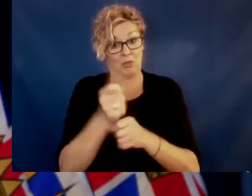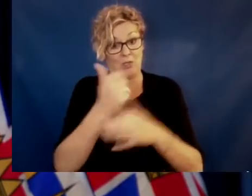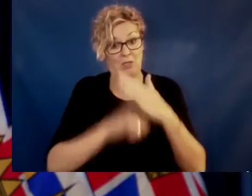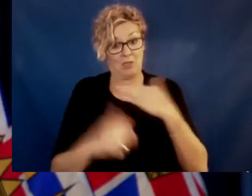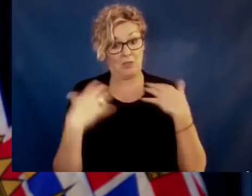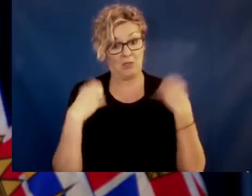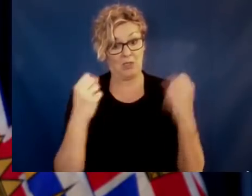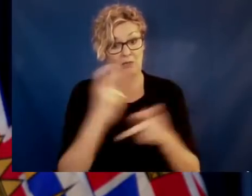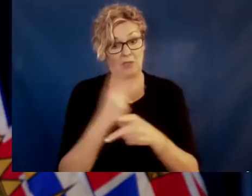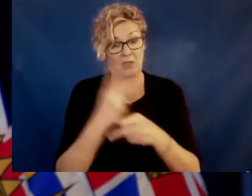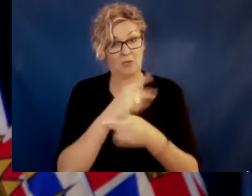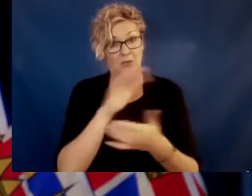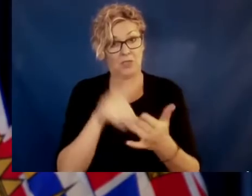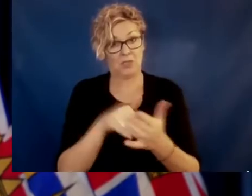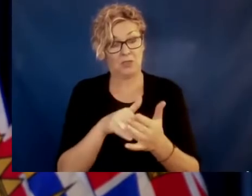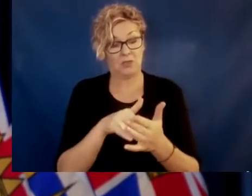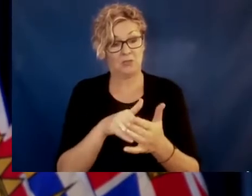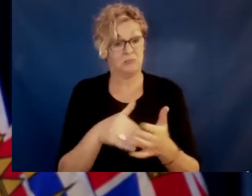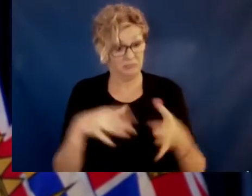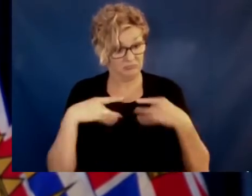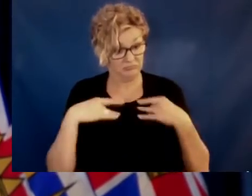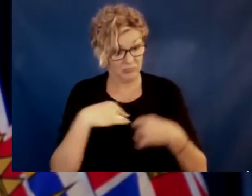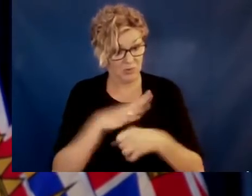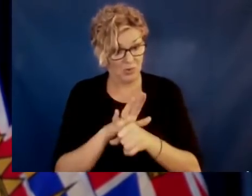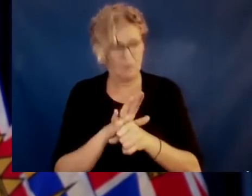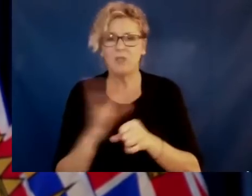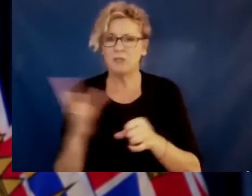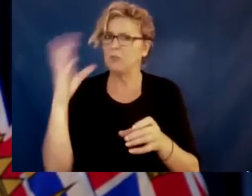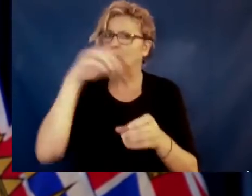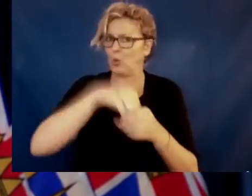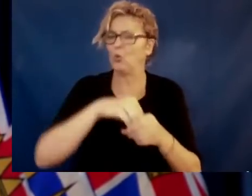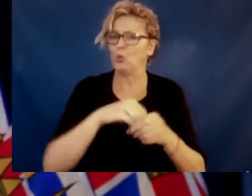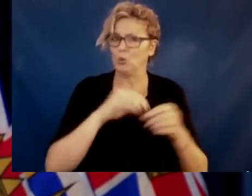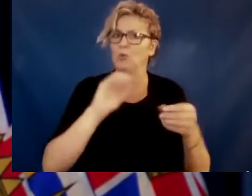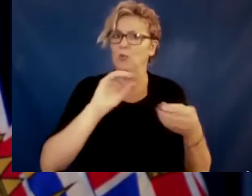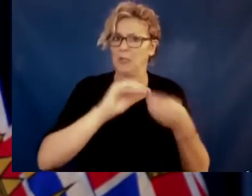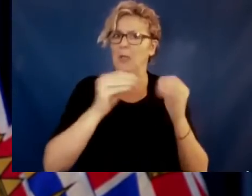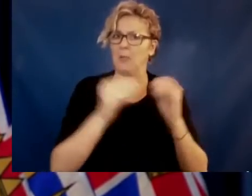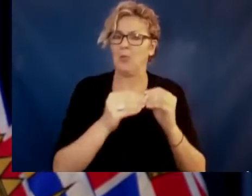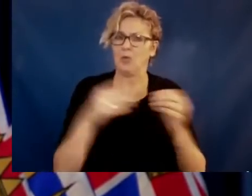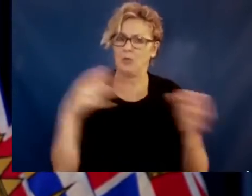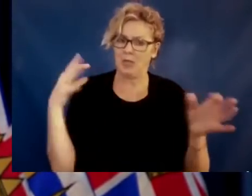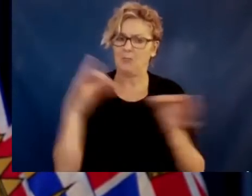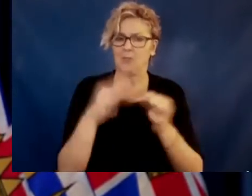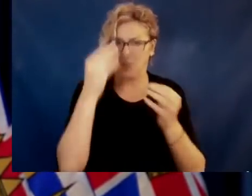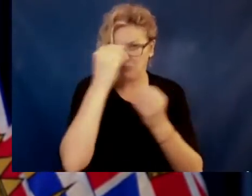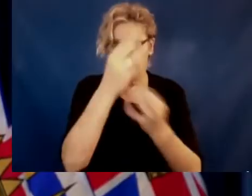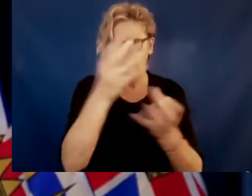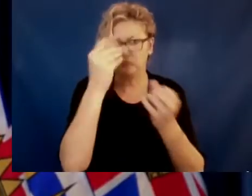time we have for today. Thank you, everyone, for joining us. Thank you.